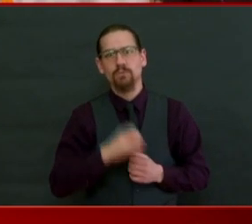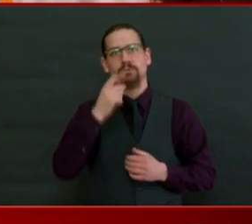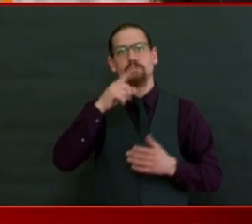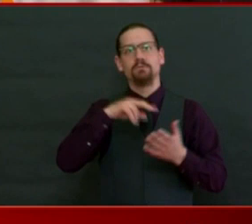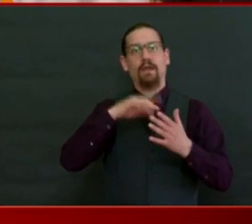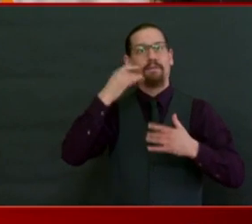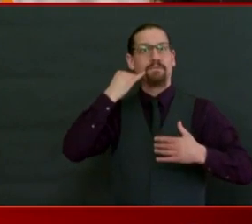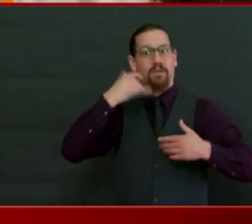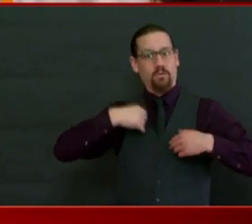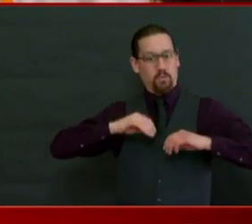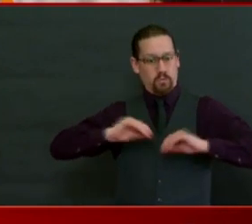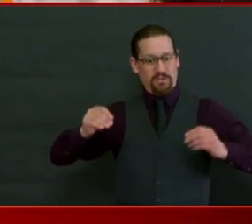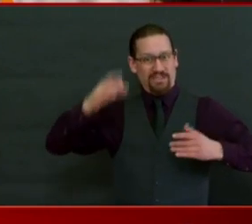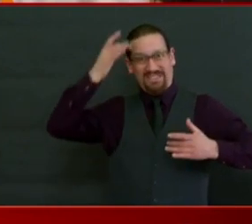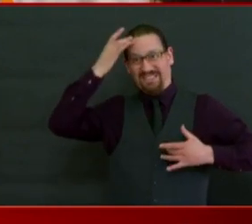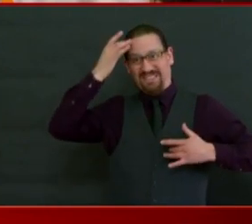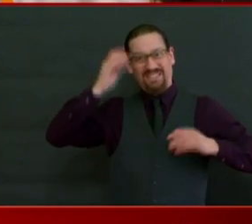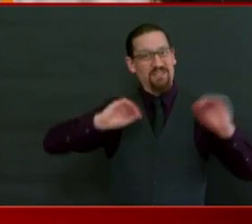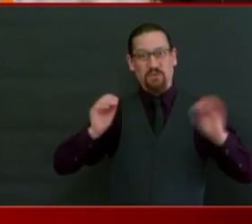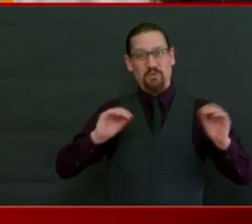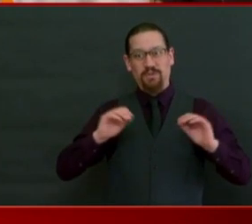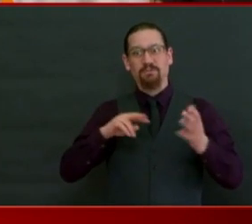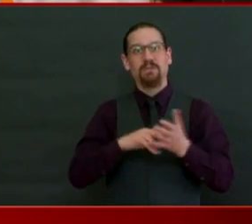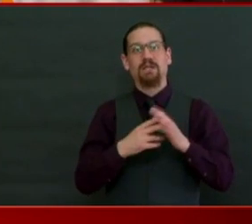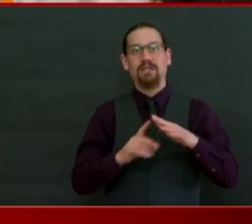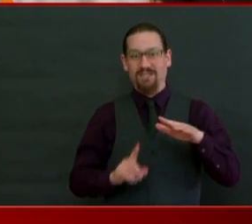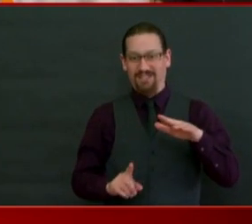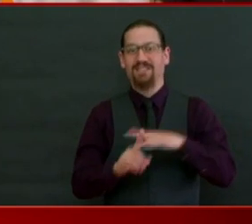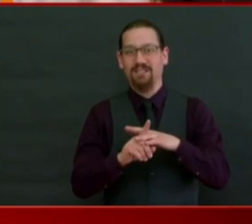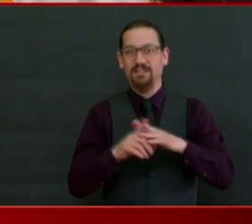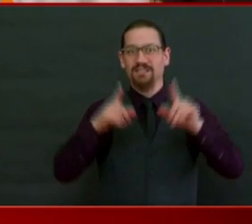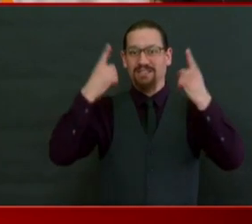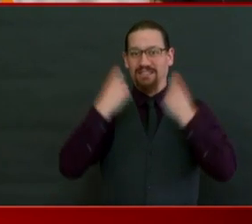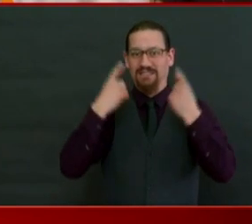IS BEING REFERRED TO. WE ARE AWARE OF THE